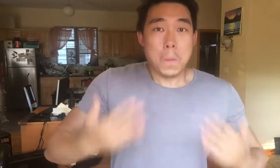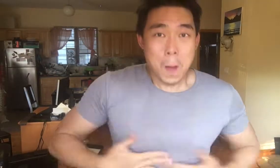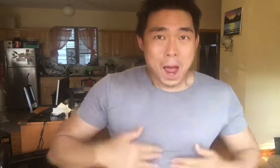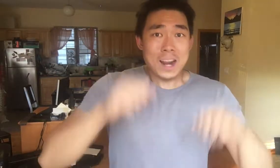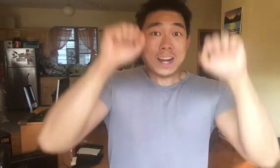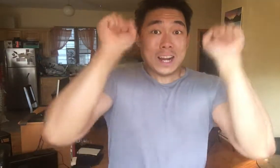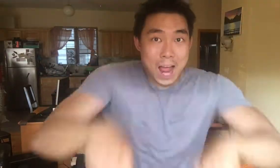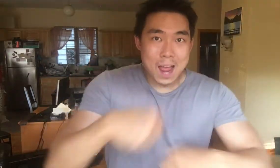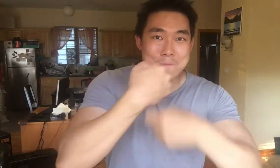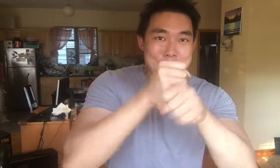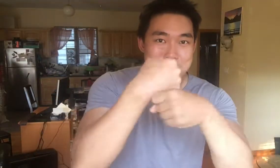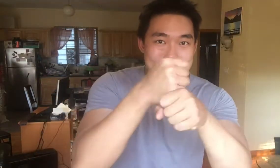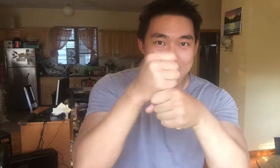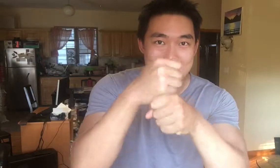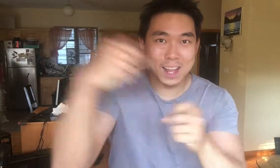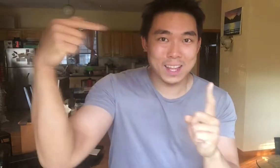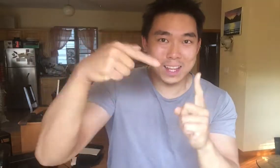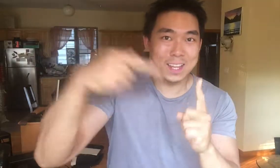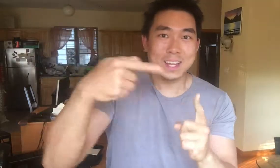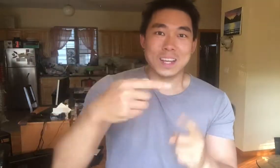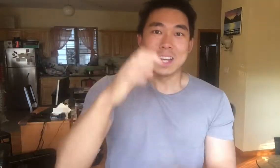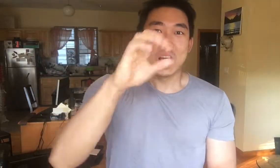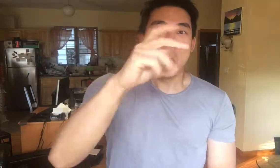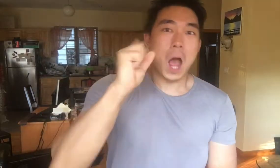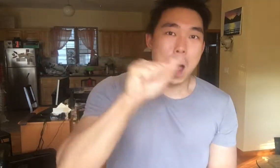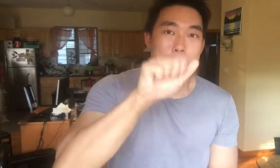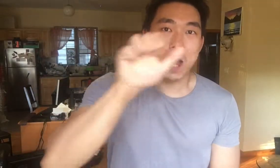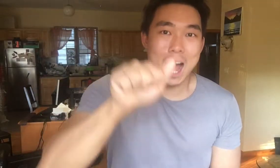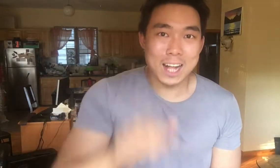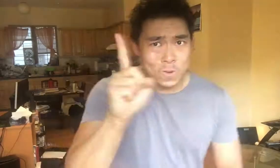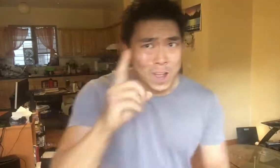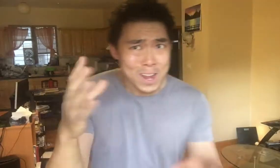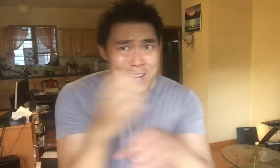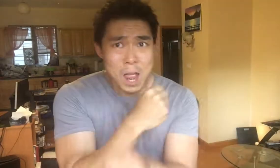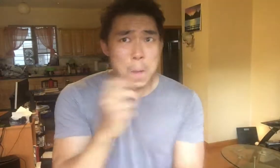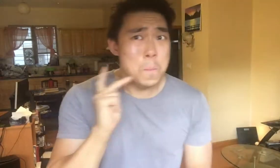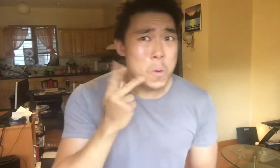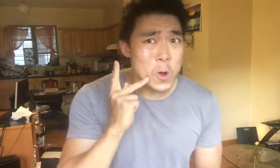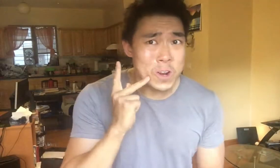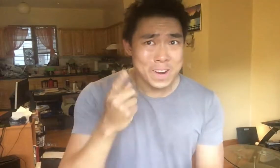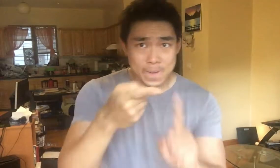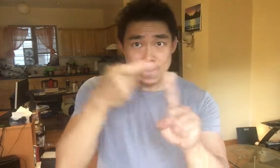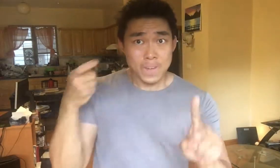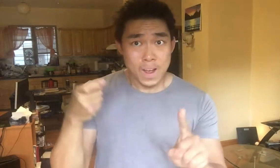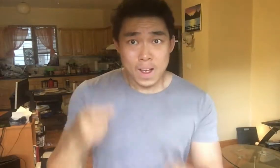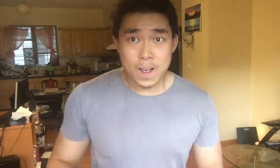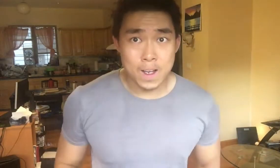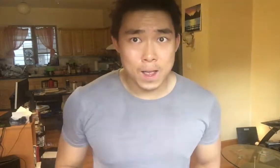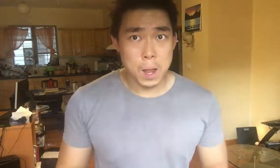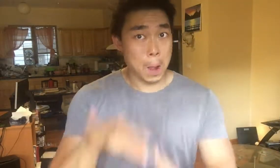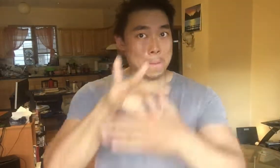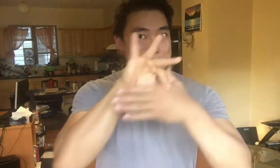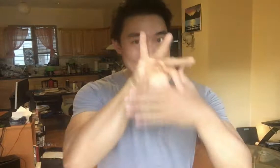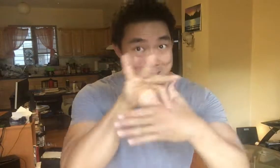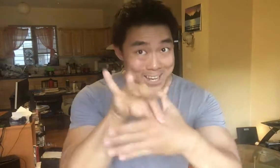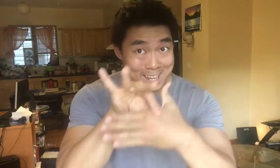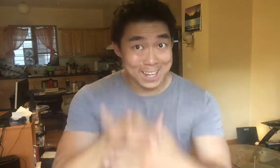The body can usually make for itself. Where do we get our proteins from? Meat